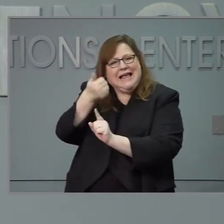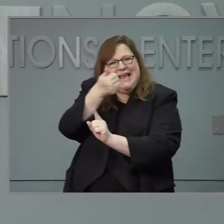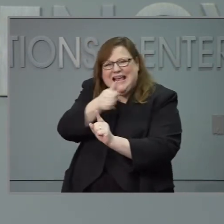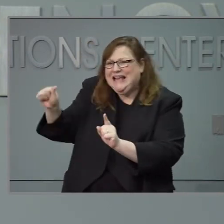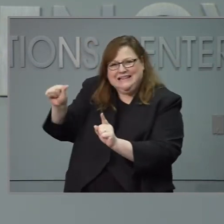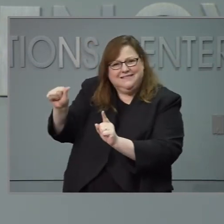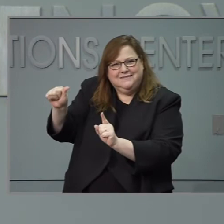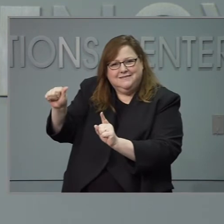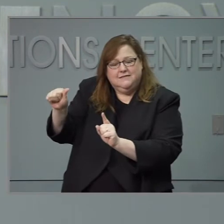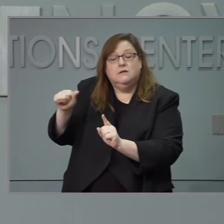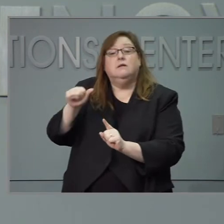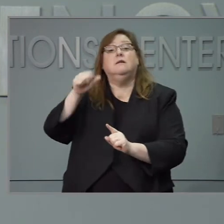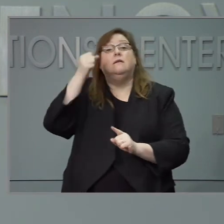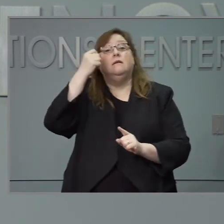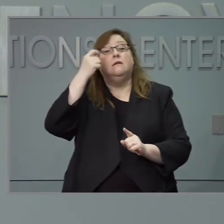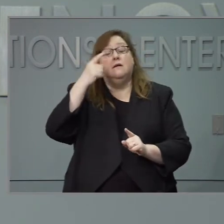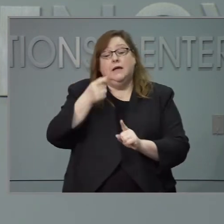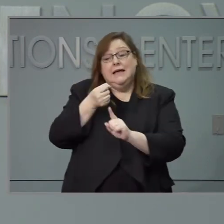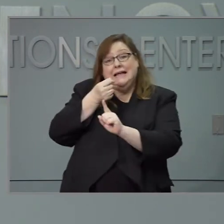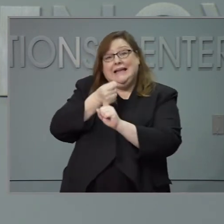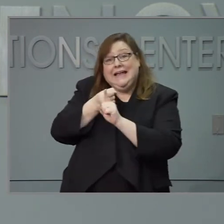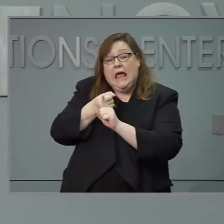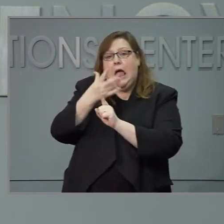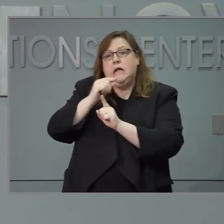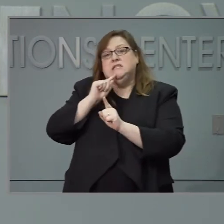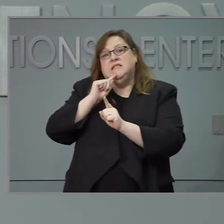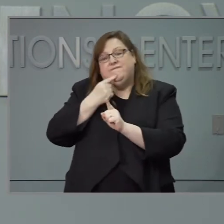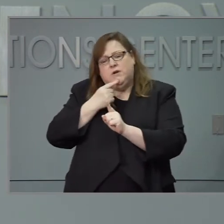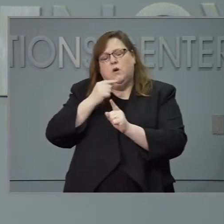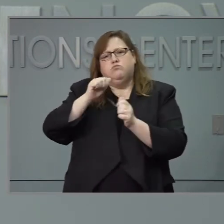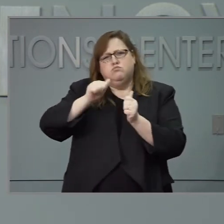QUE TRABAJAR CON LA ASAMBLEA GENERAL PARA TRABAJAR EN UN